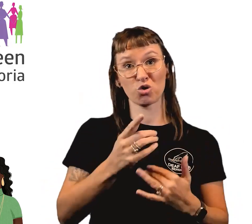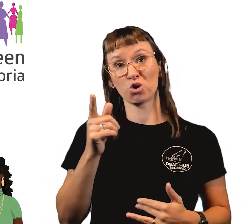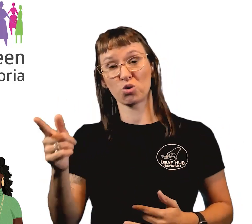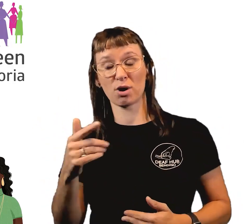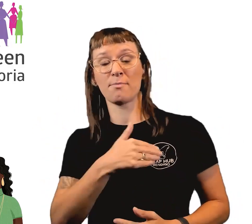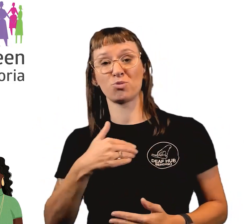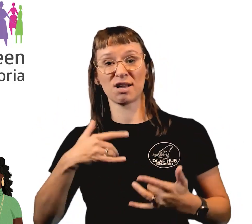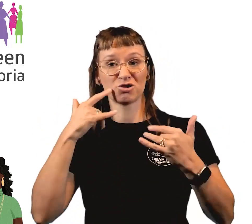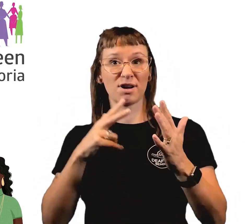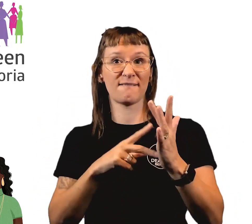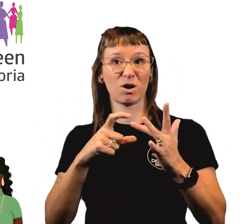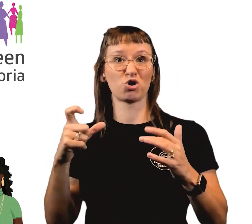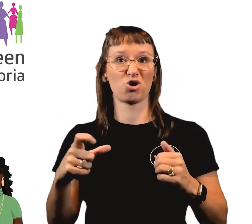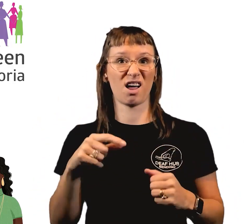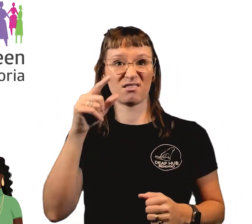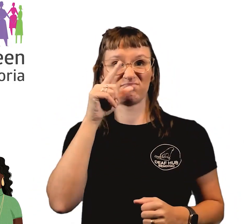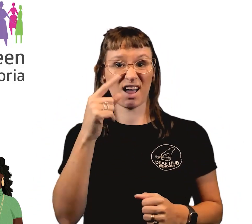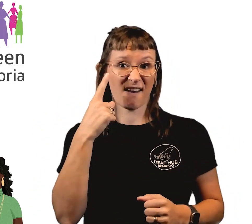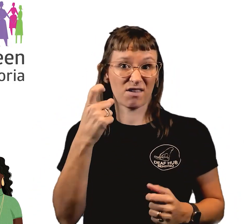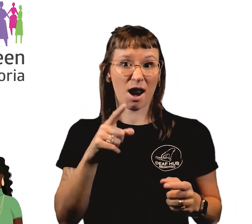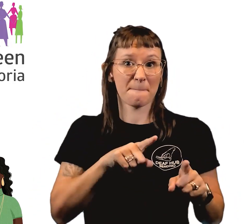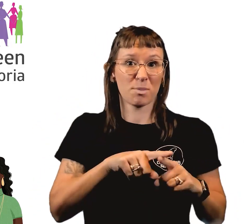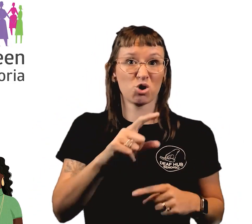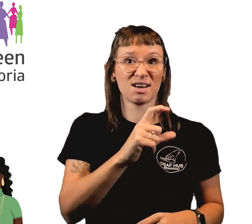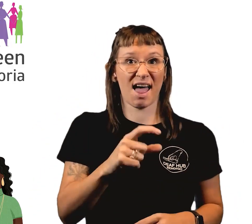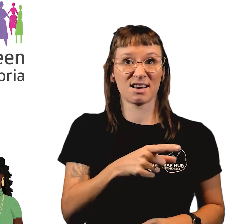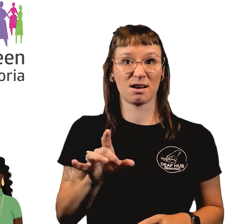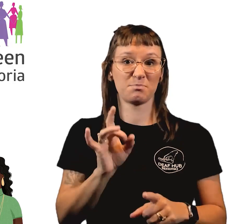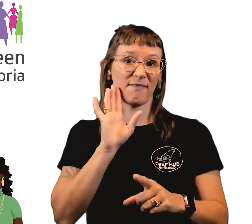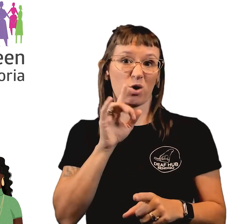BreastScreen Victoria can detect most cancers before they are felt or noticed.